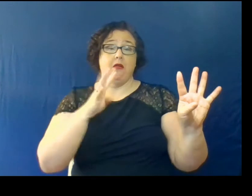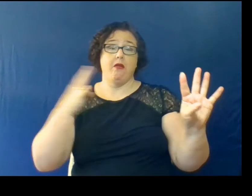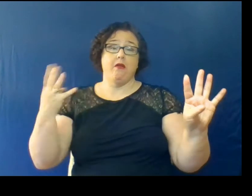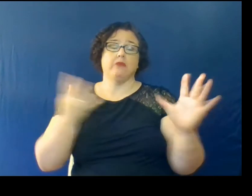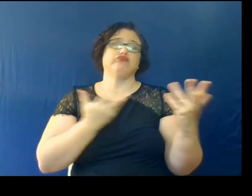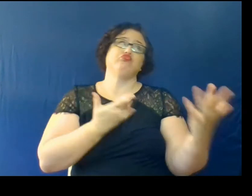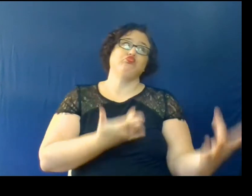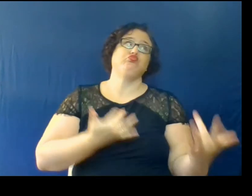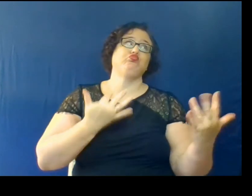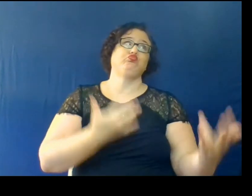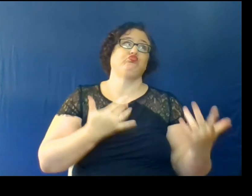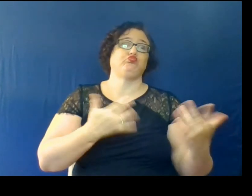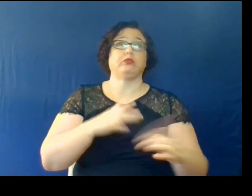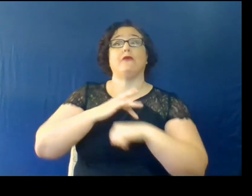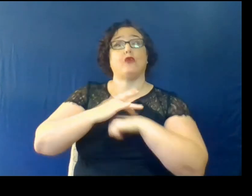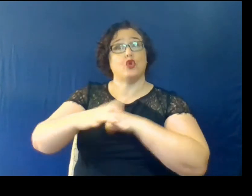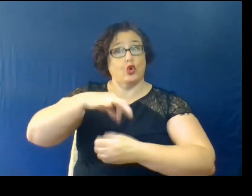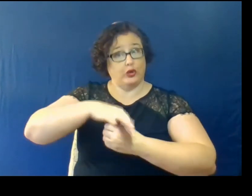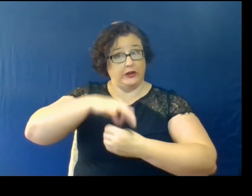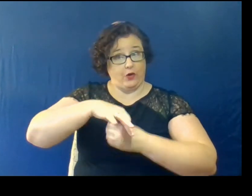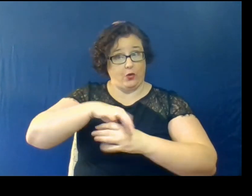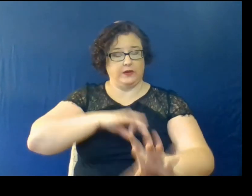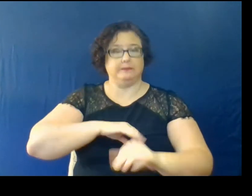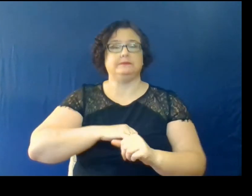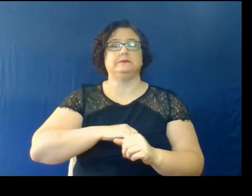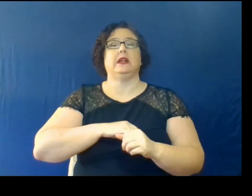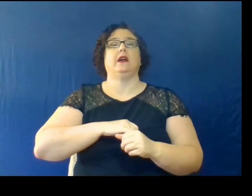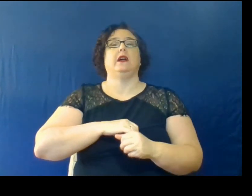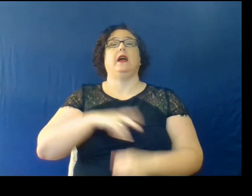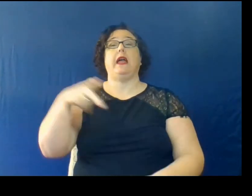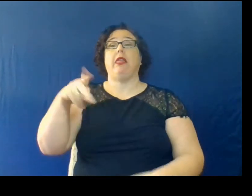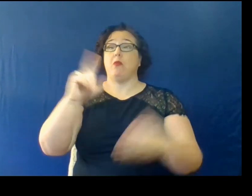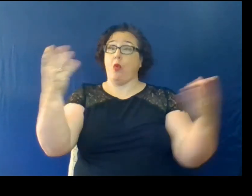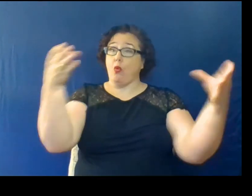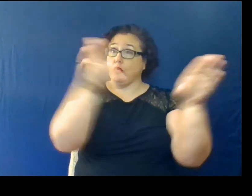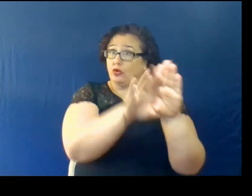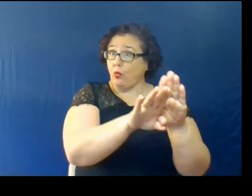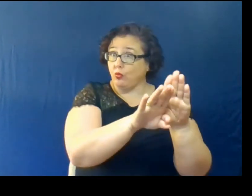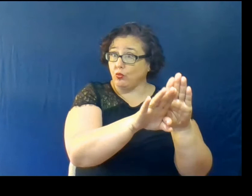voting during the time the polls close, would they still be allowed to vote or would they